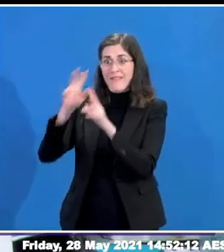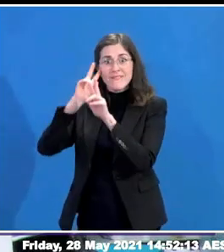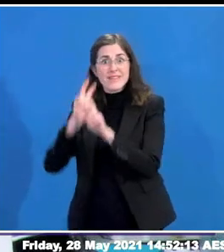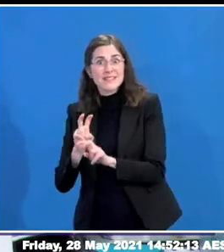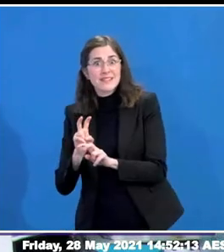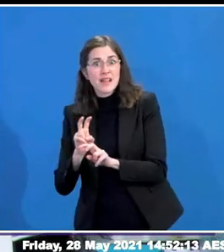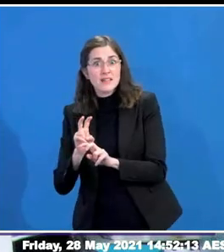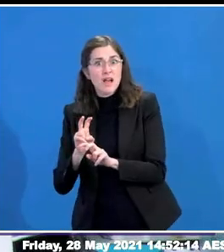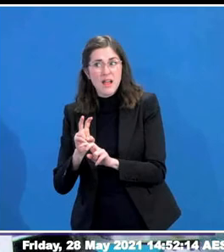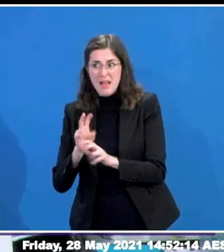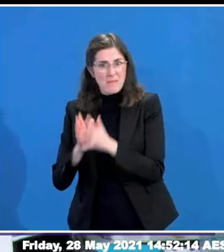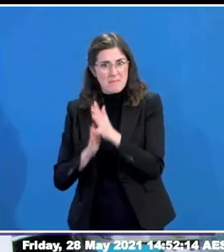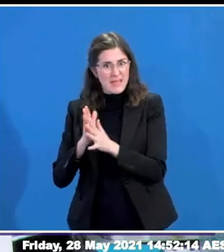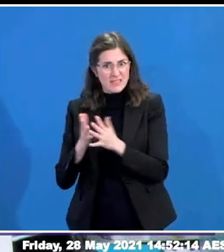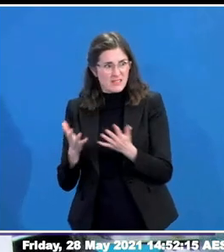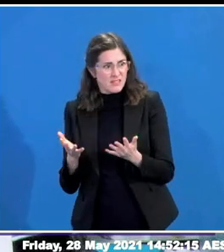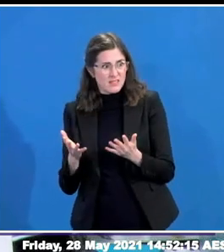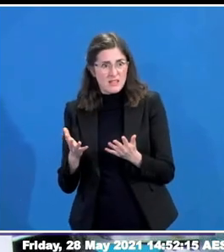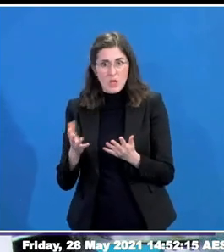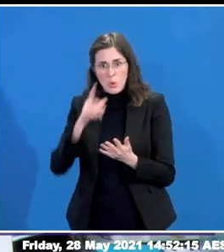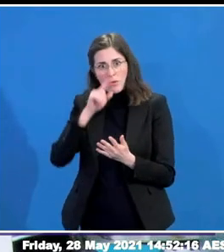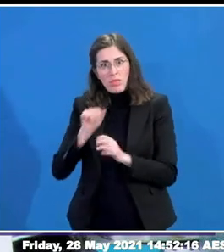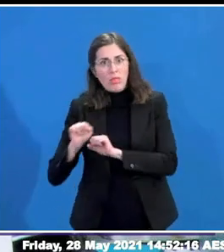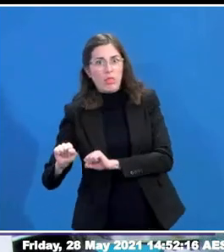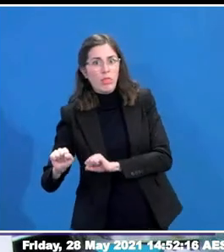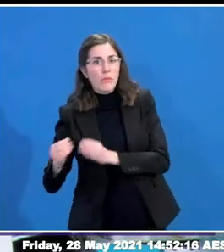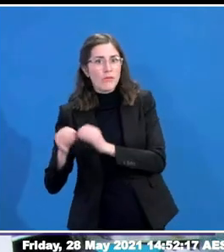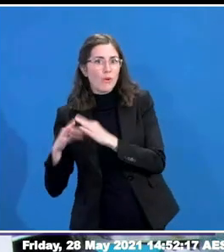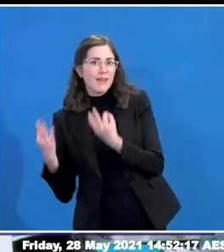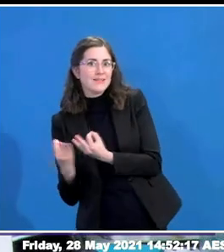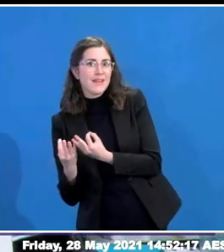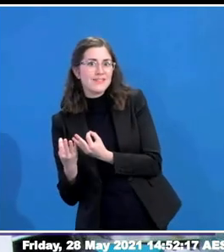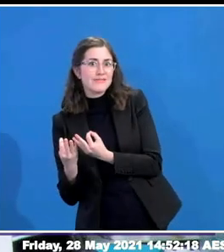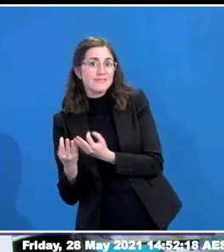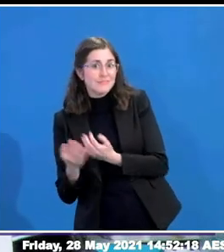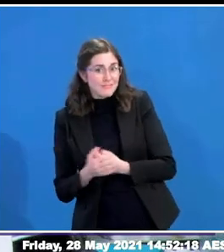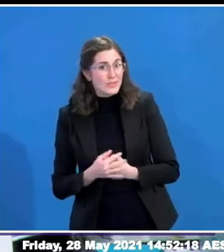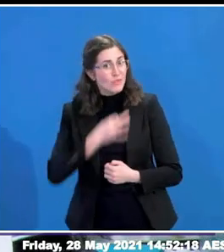anything other than independent, but there is always that risk and one should